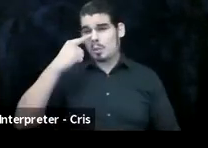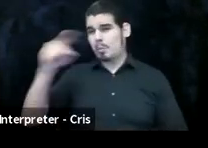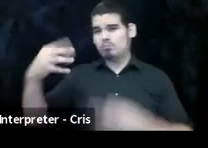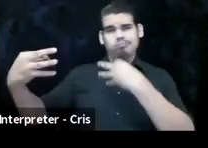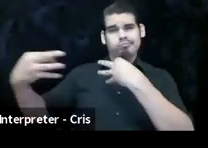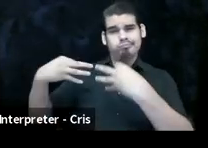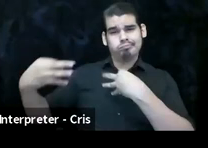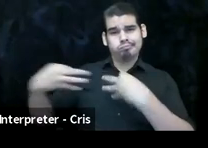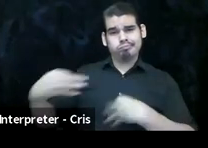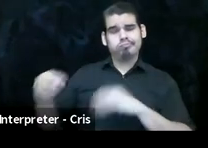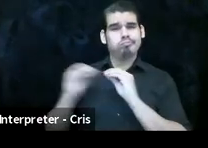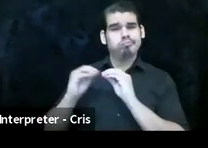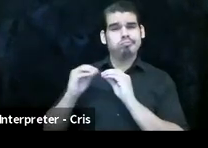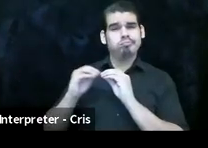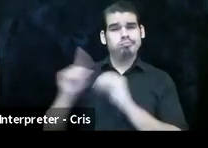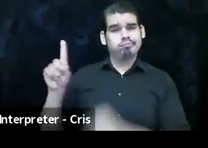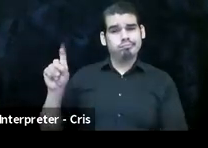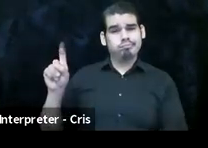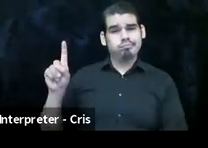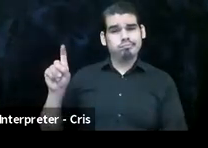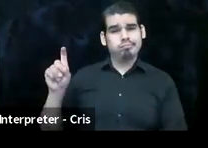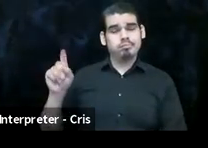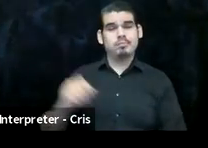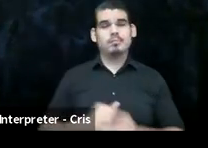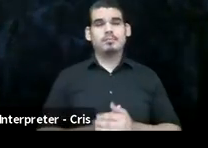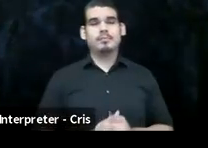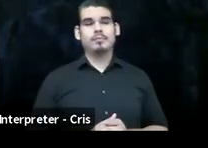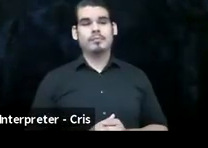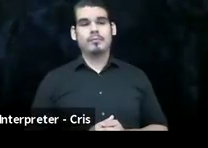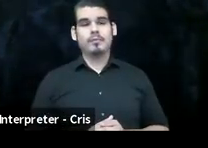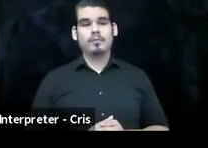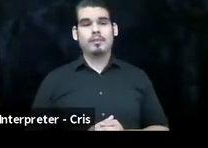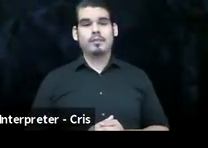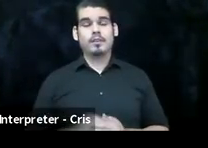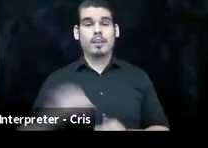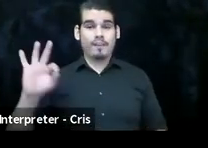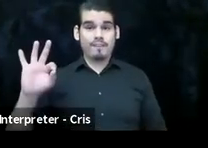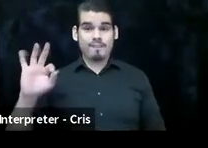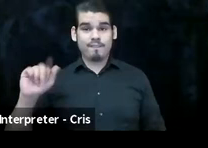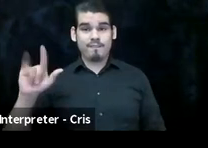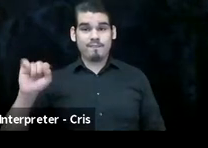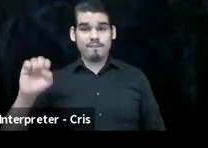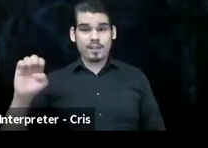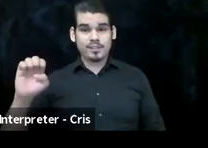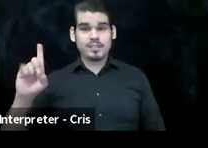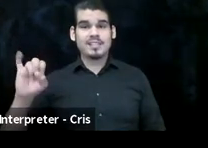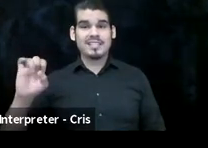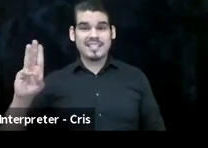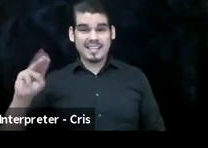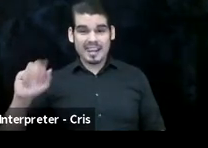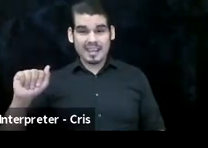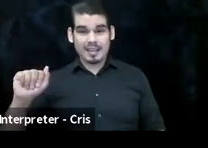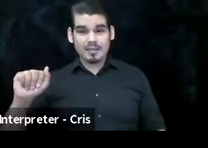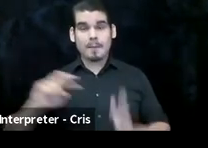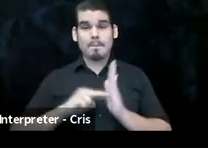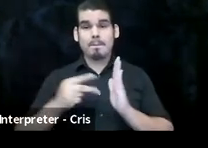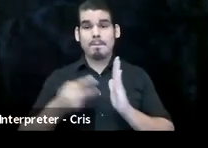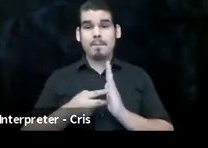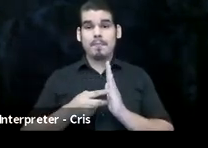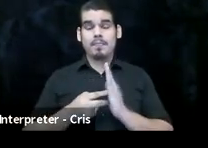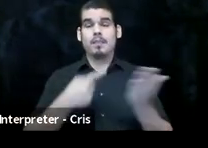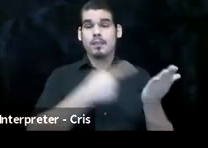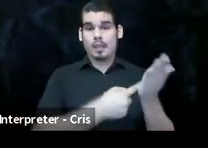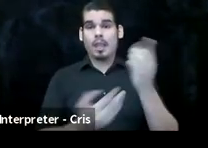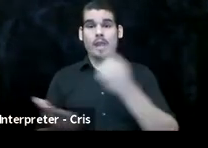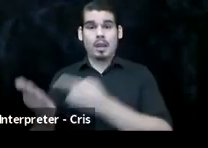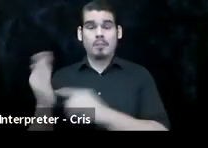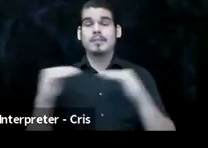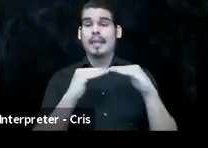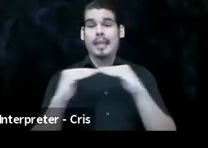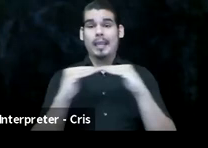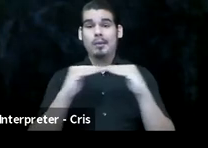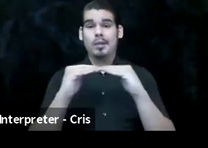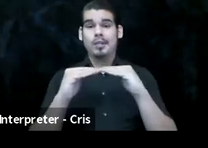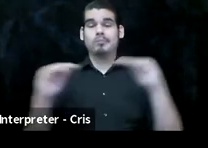CCSF, Delegate Chung: yeah like the concept, like the false dilemmas are sort of like this idea that you know both sides, both arguments are weighted equally when, in fact, you know one is much more true than the other.